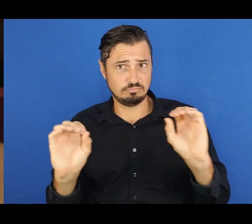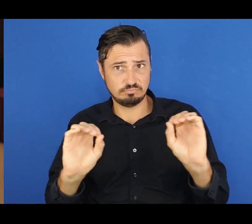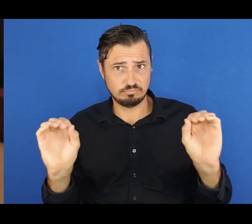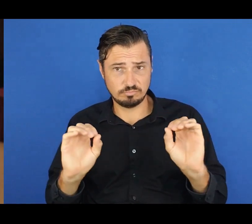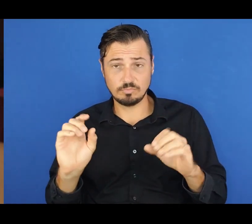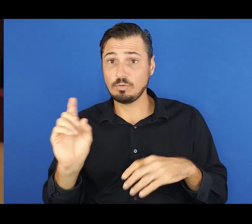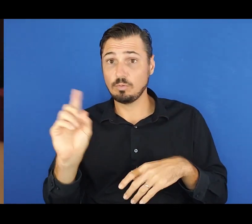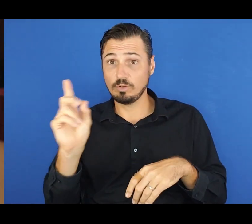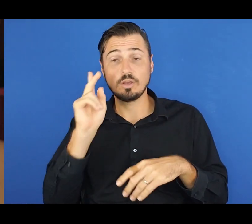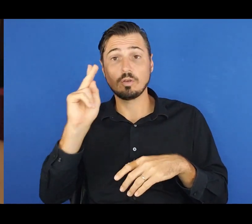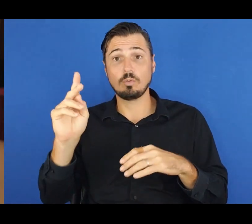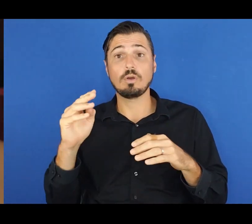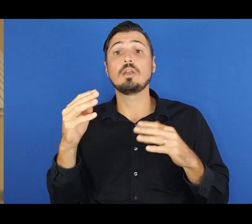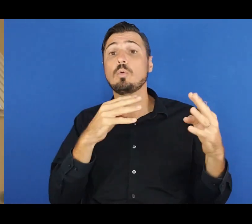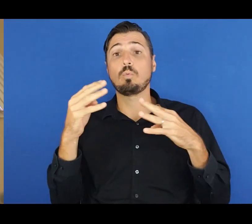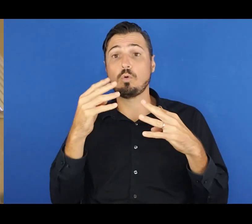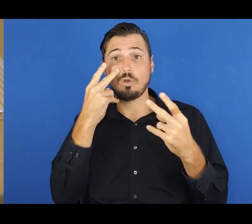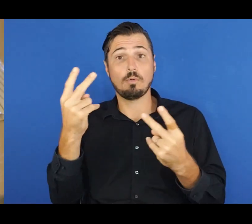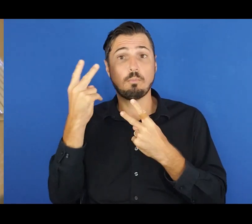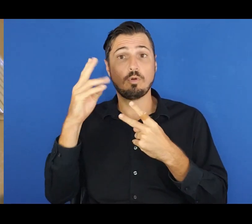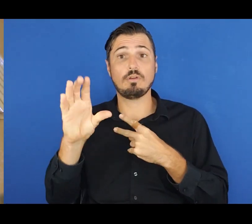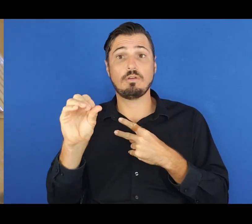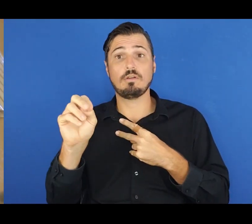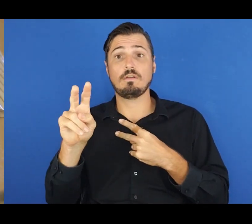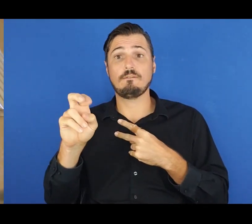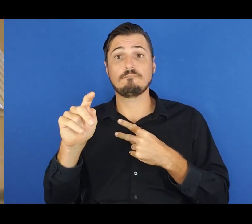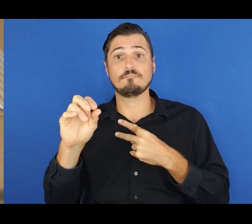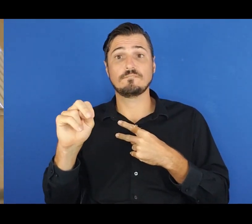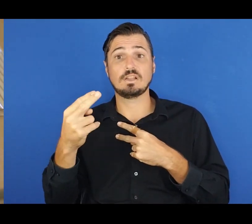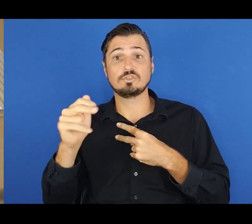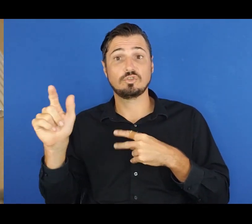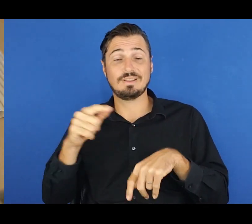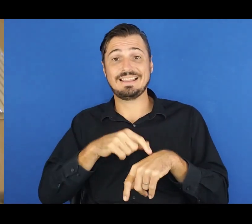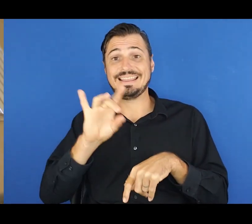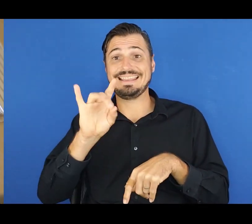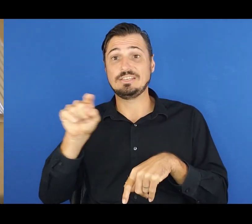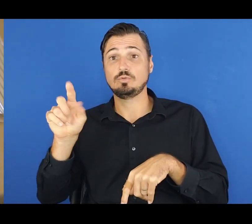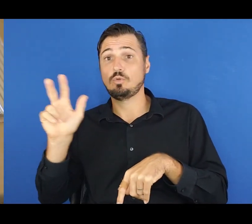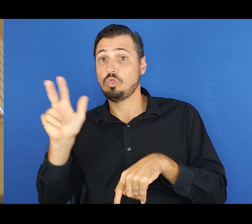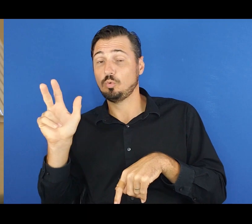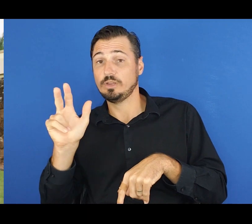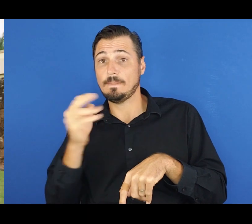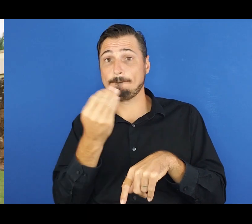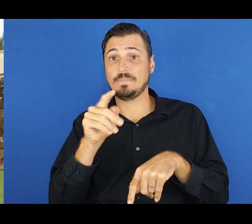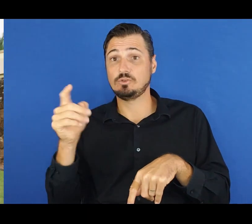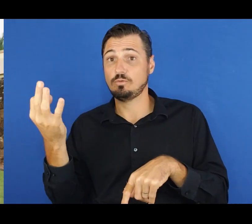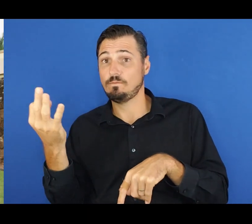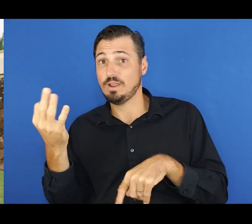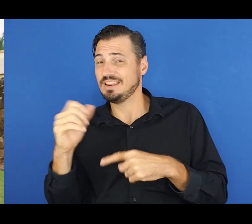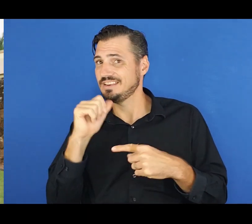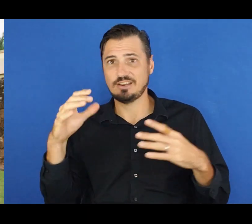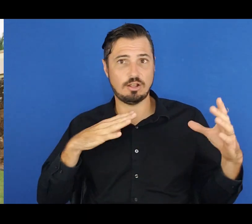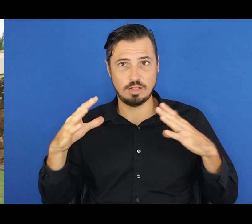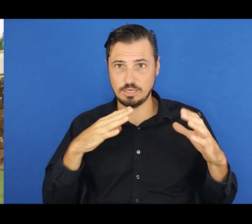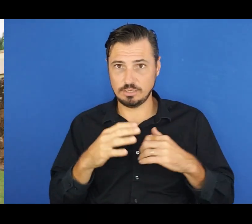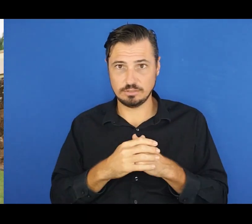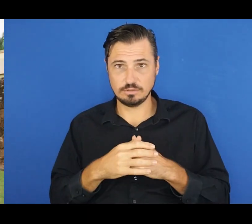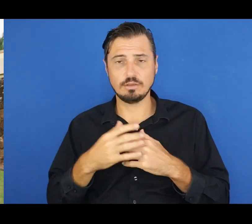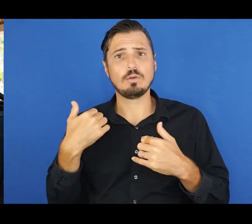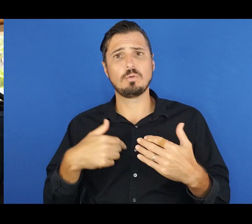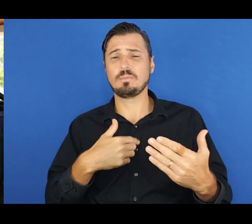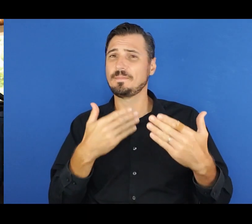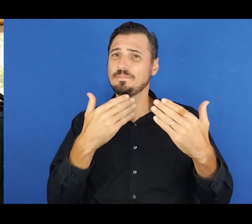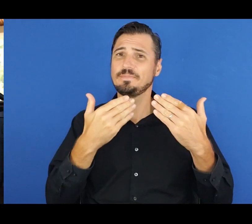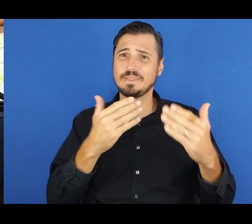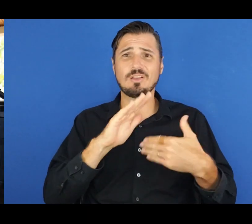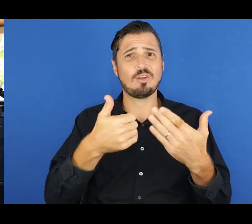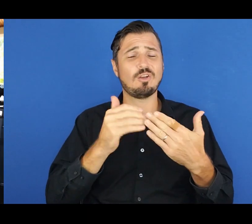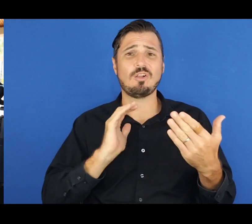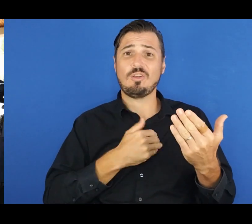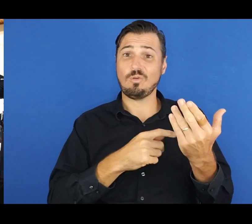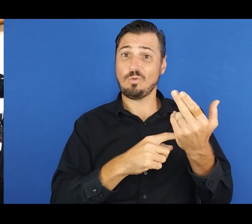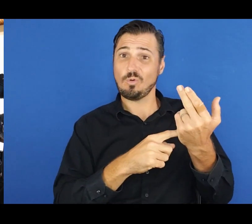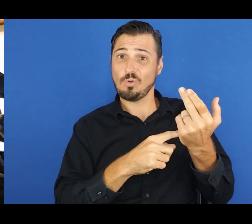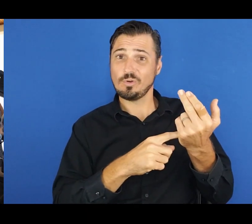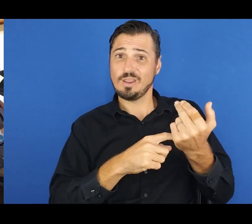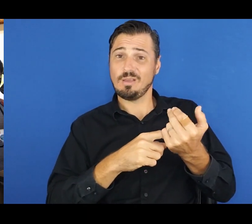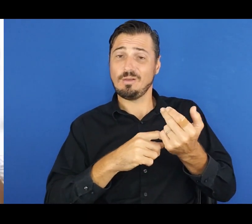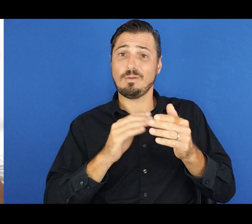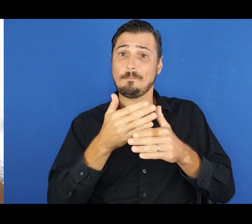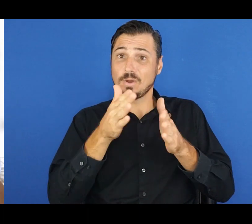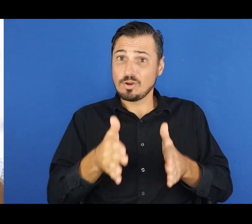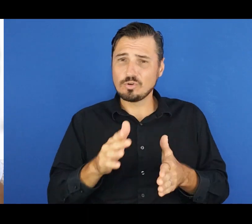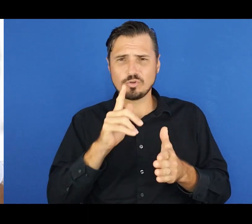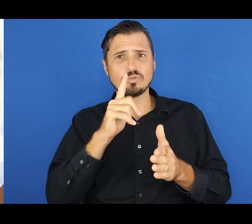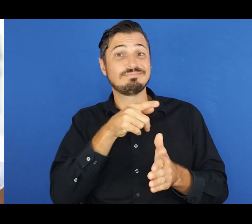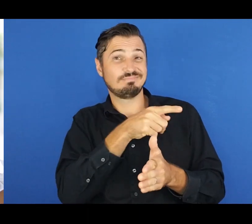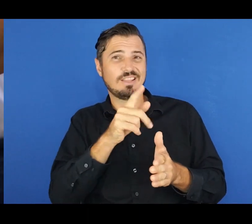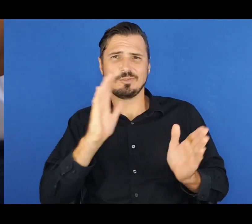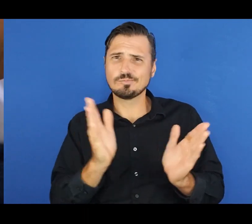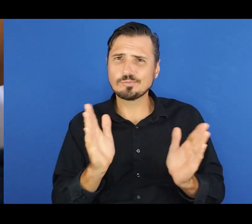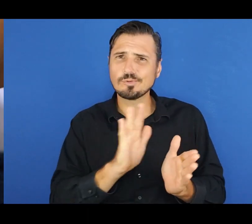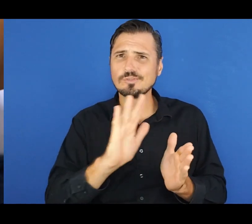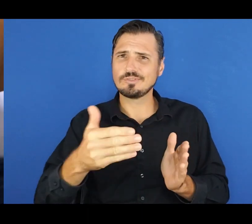Convention Hall from 8 a.m. to 3 p.m. Monday through Friday, except holidays. Additionally, we thank our hotel partners who have committed to encouraging their guest to take post-travel tests